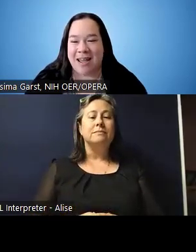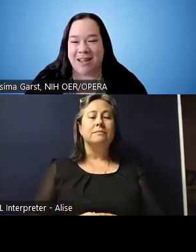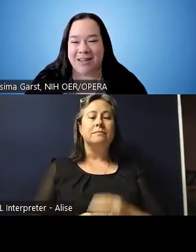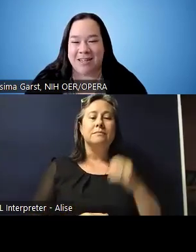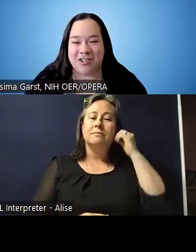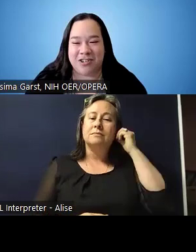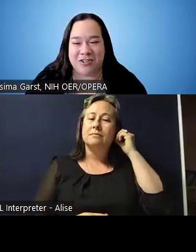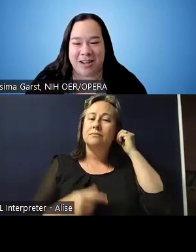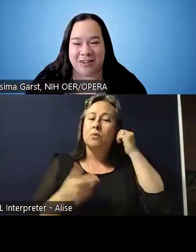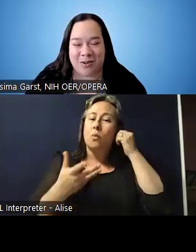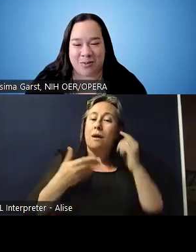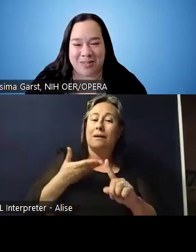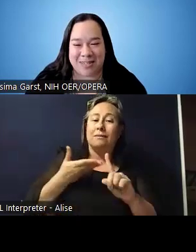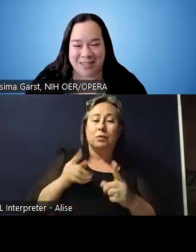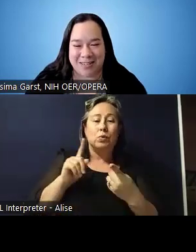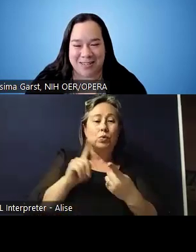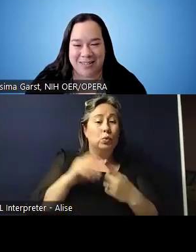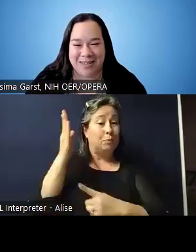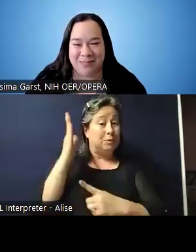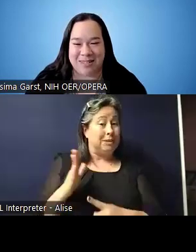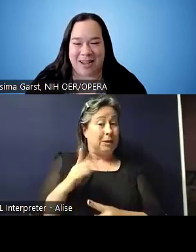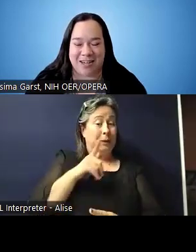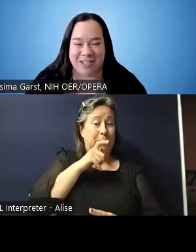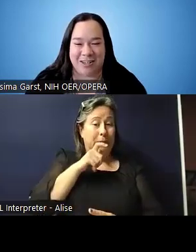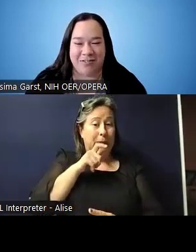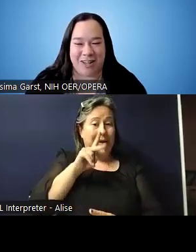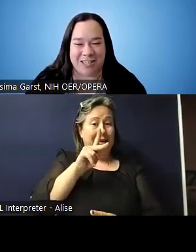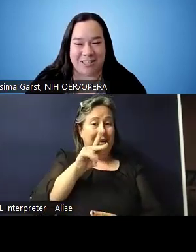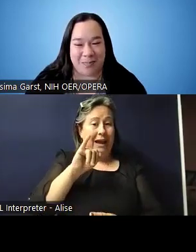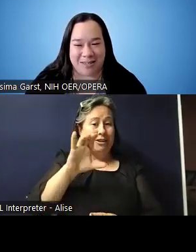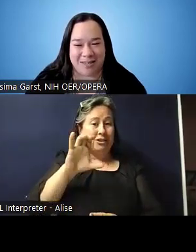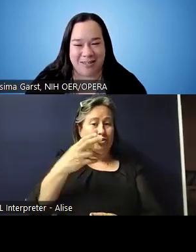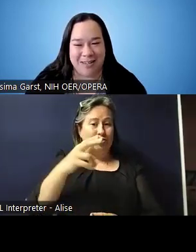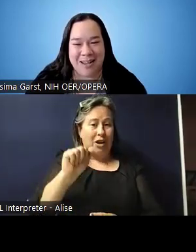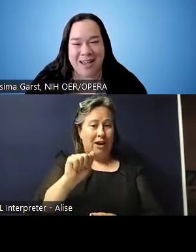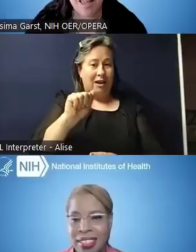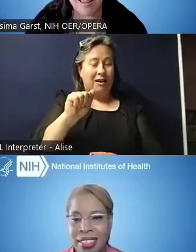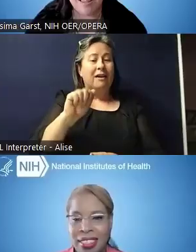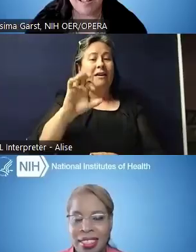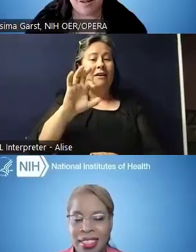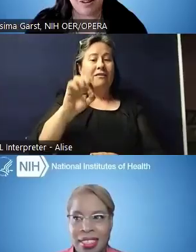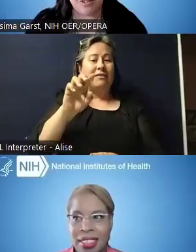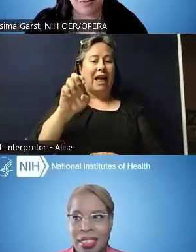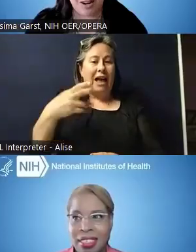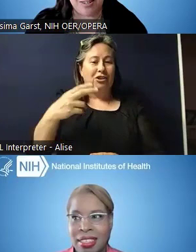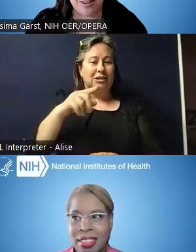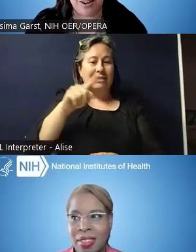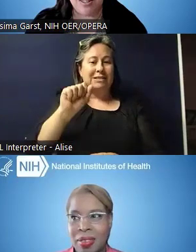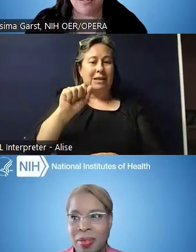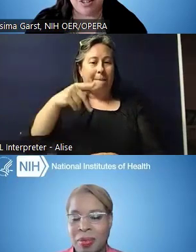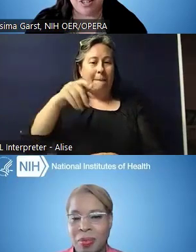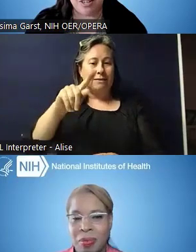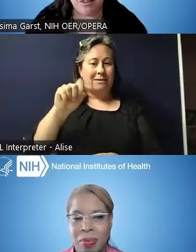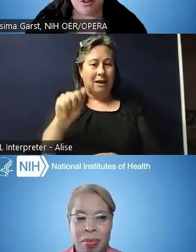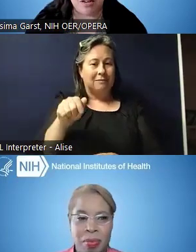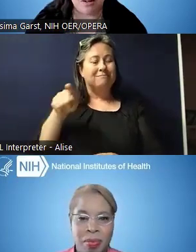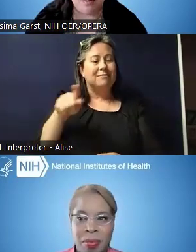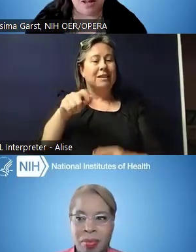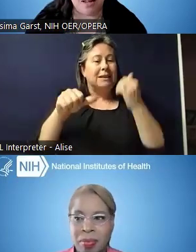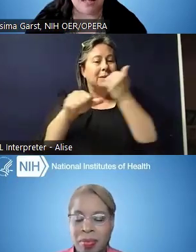I'd like to introduce you now to our presenter, Miss Ki-cha Flash-Zapata, the Deputy Director of the Division of Grants Compliance